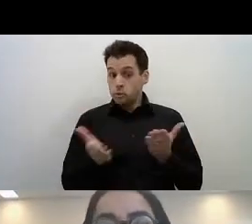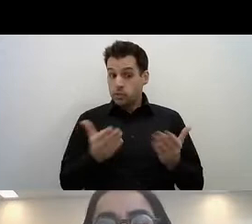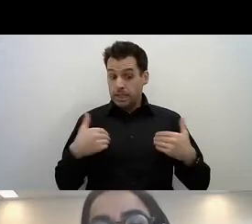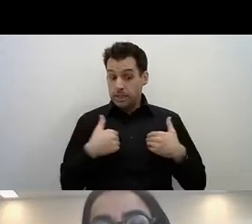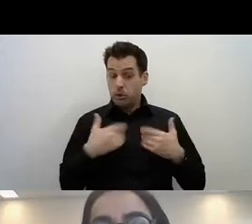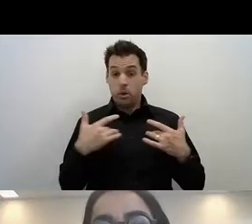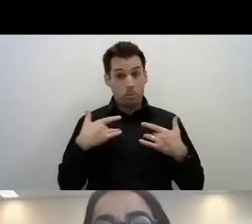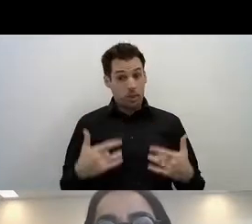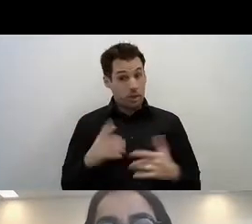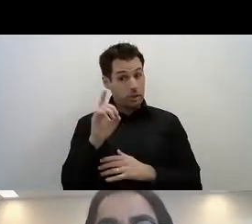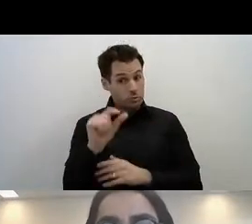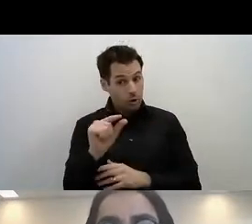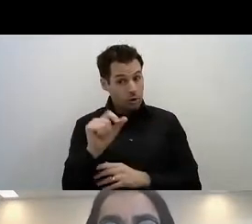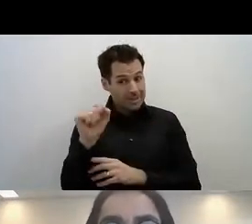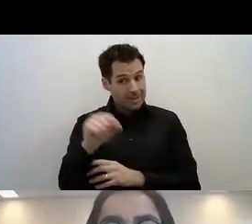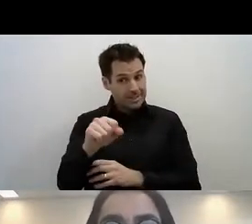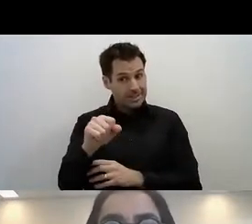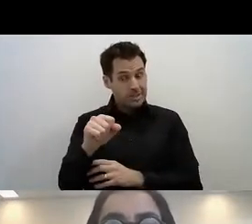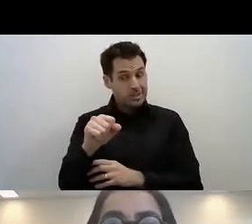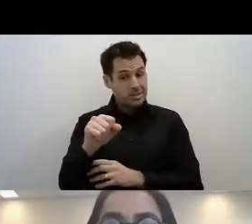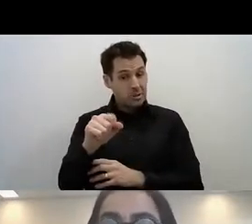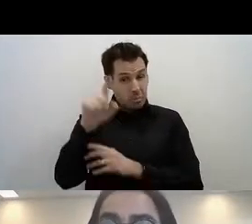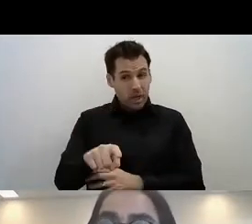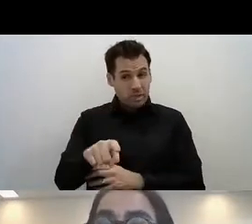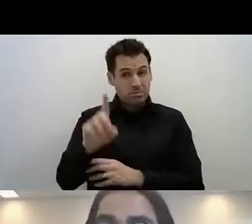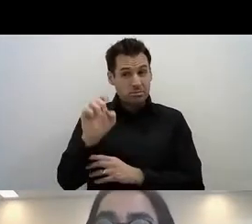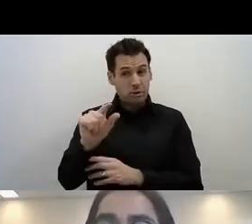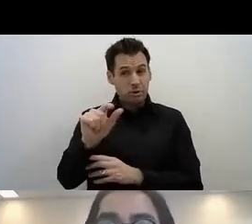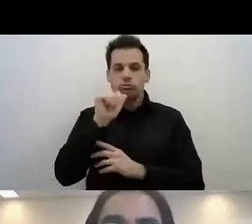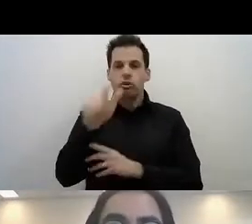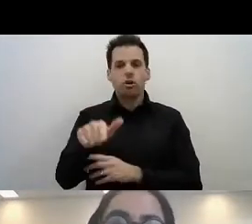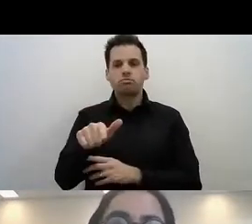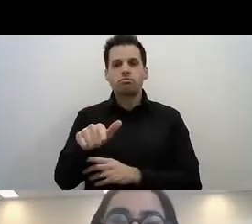are not always going to necessarily be dogs so service animals can be other animals as well